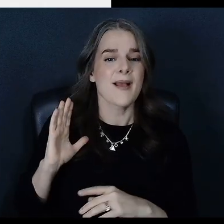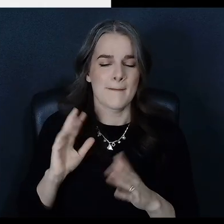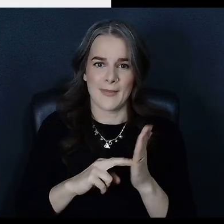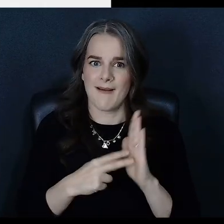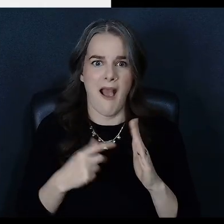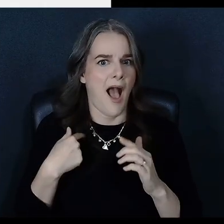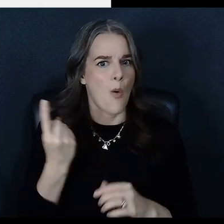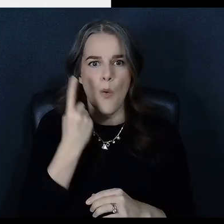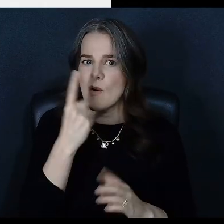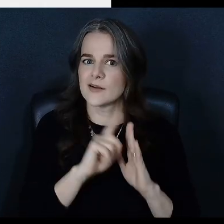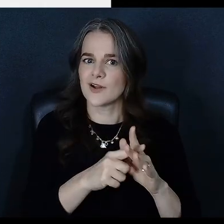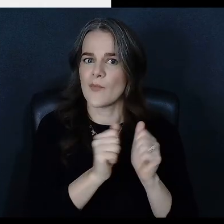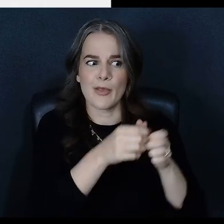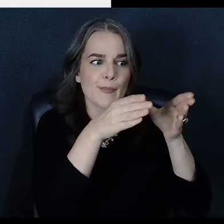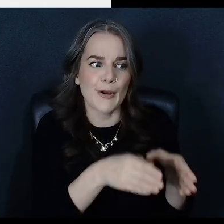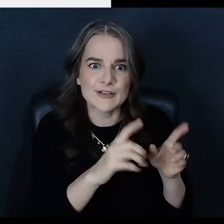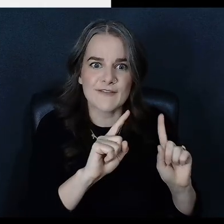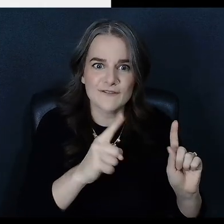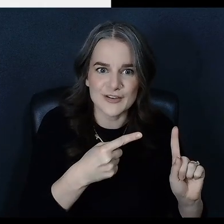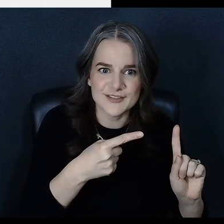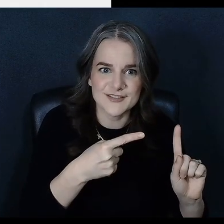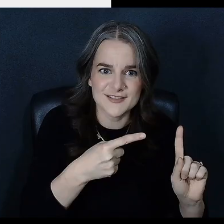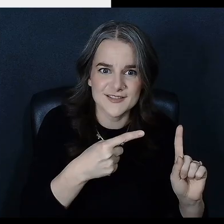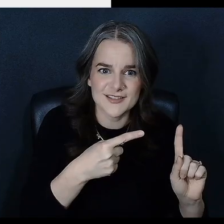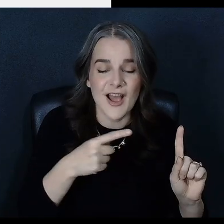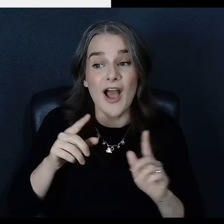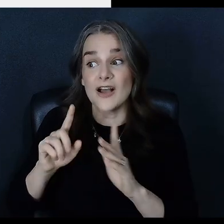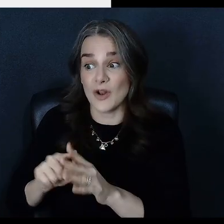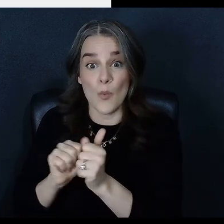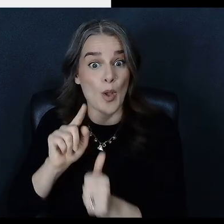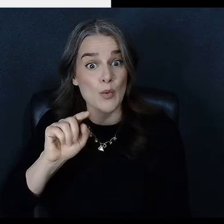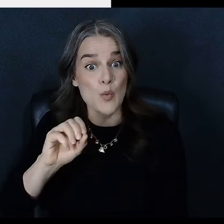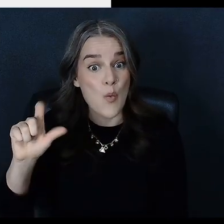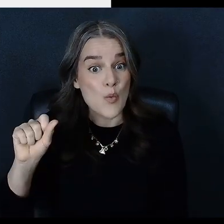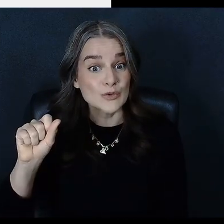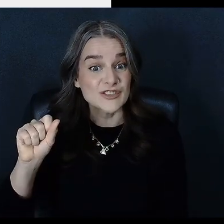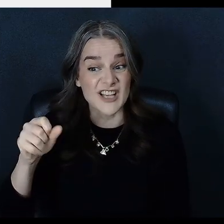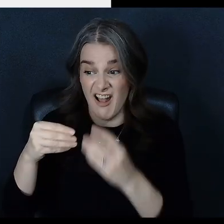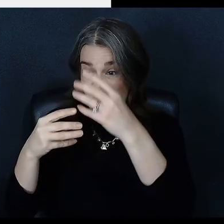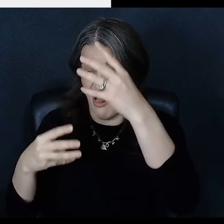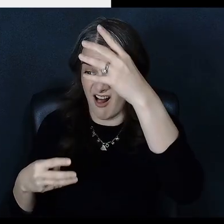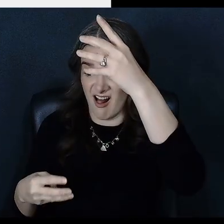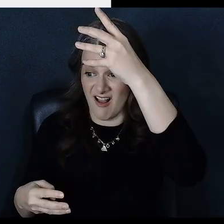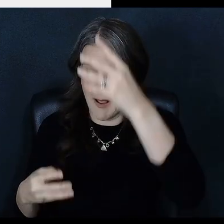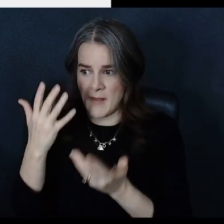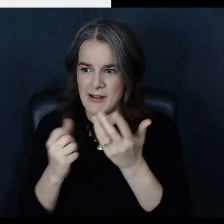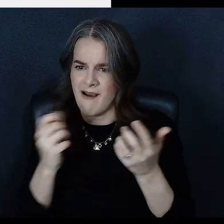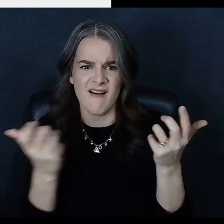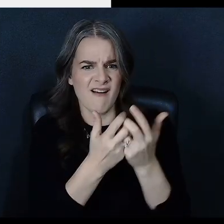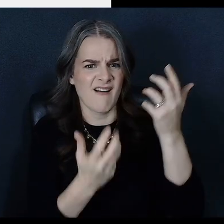I don't want to start with just tools, because then we end up potentially looking at a bunch of tools that aren't even appropriate for us or the person that we're working with.